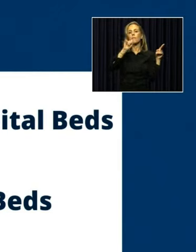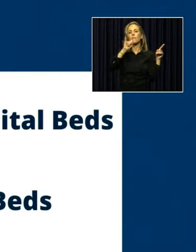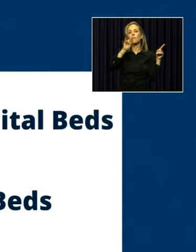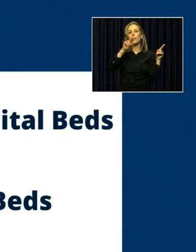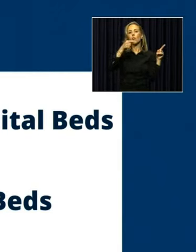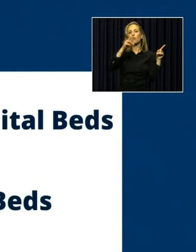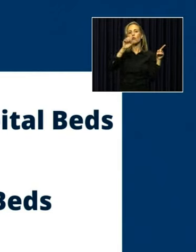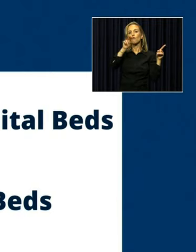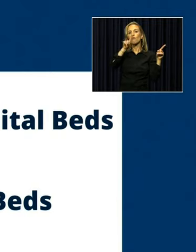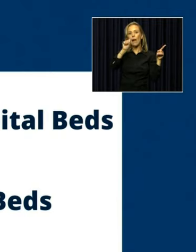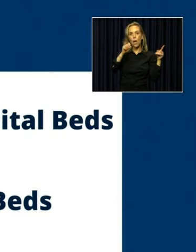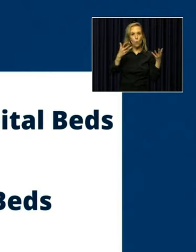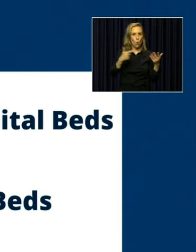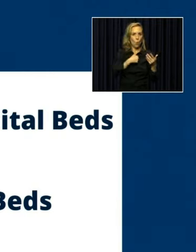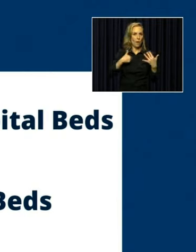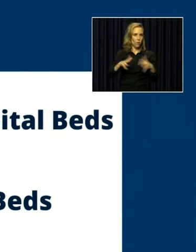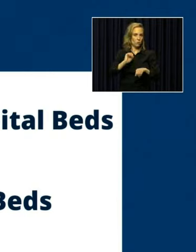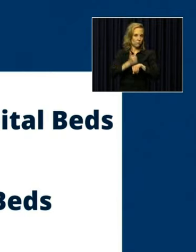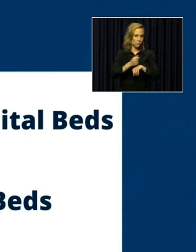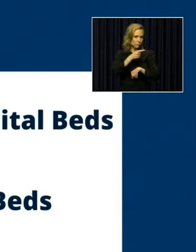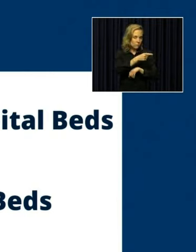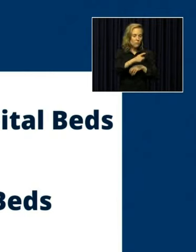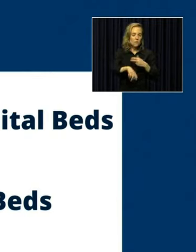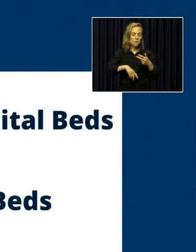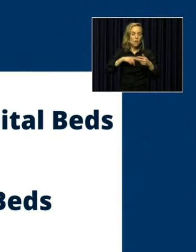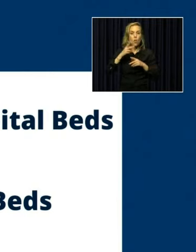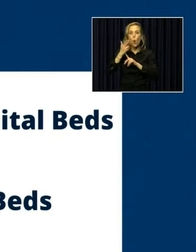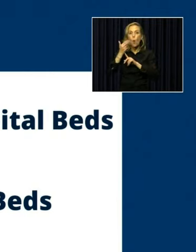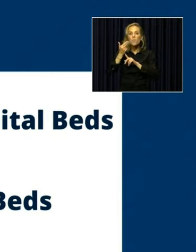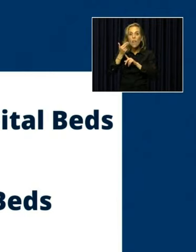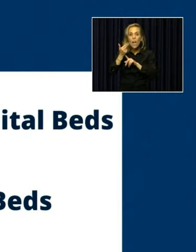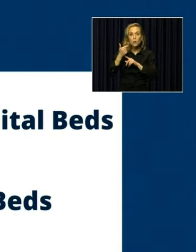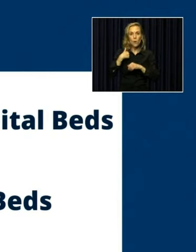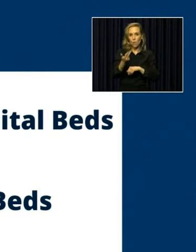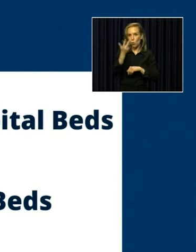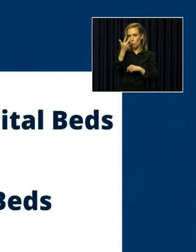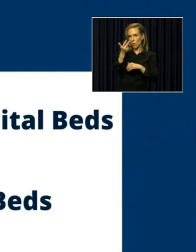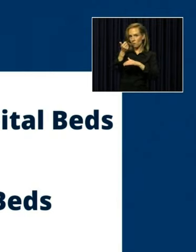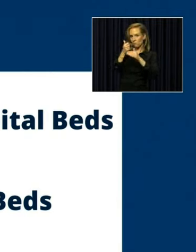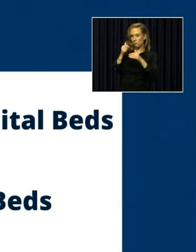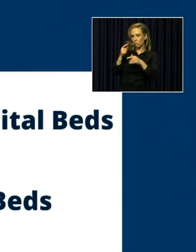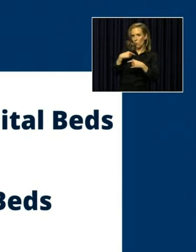THIS IS JUST A LITTLE BIT OF